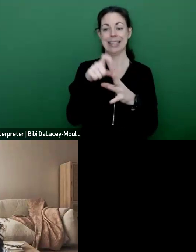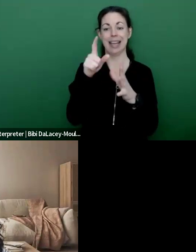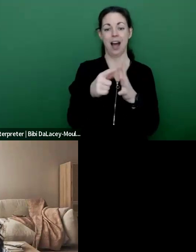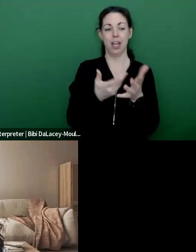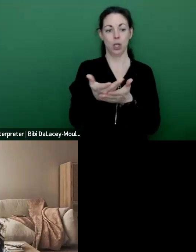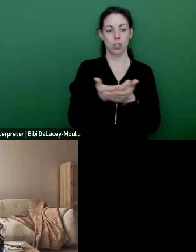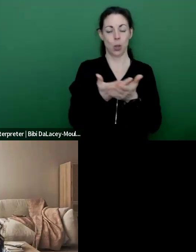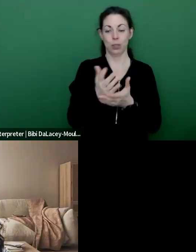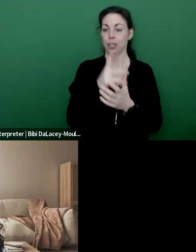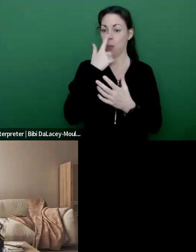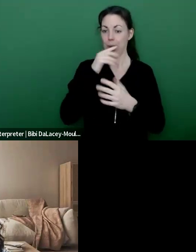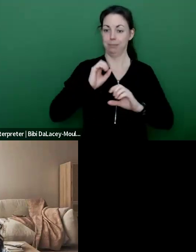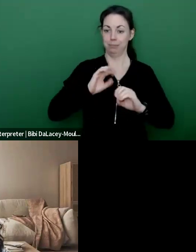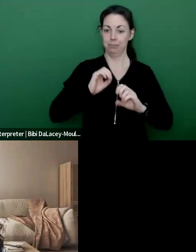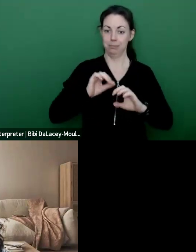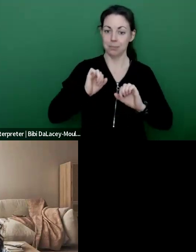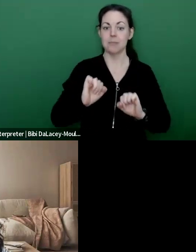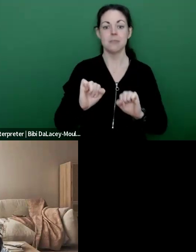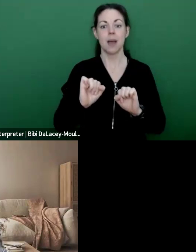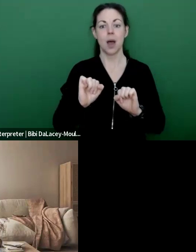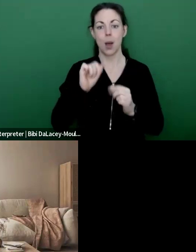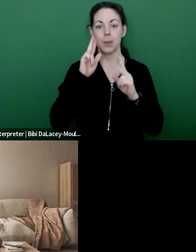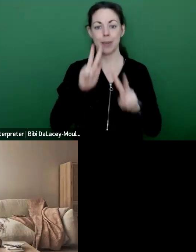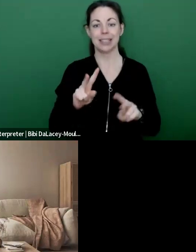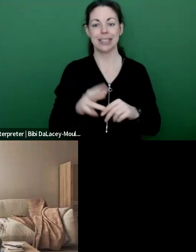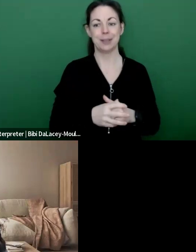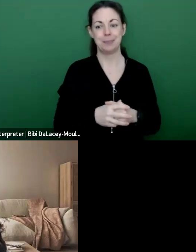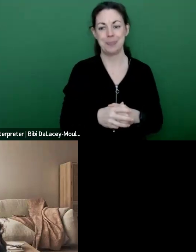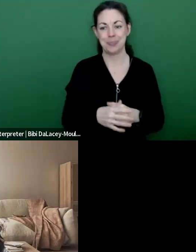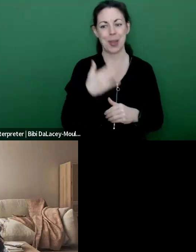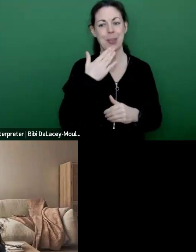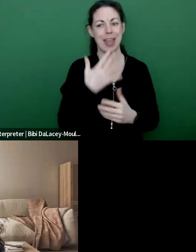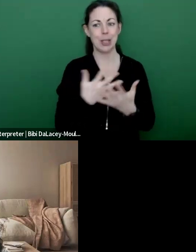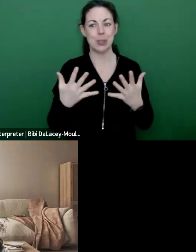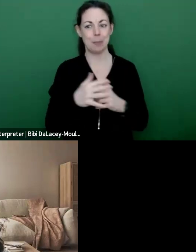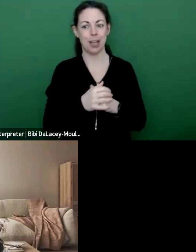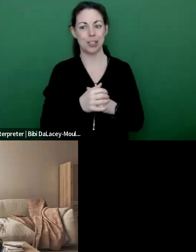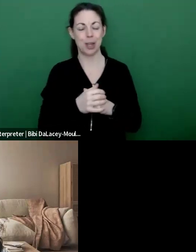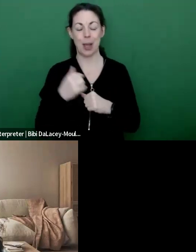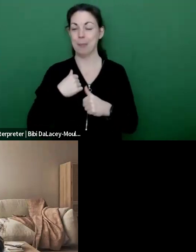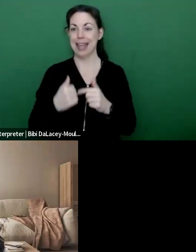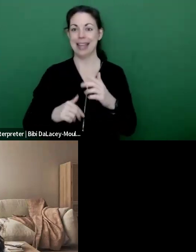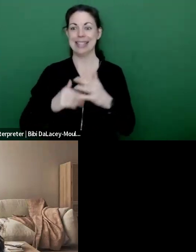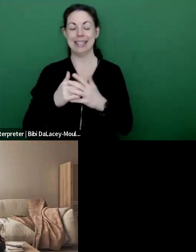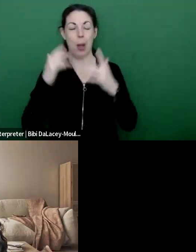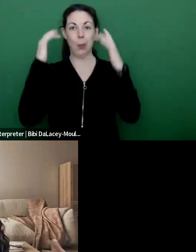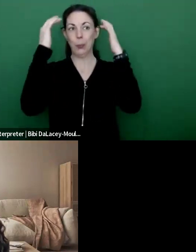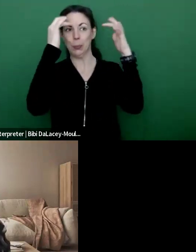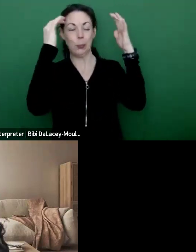share with us a bit more about her perspective. Sophia: Thanks so much. My mind's still full from what's been shared by Miriam